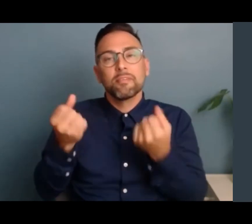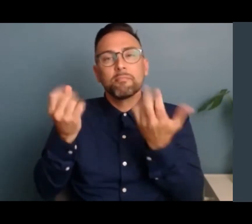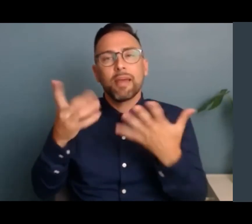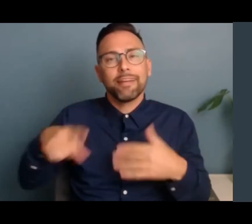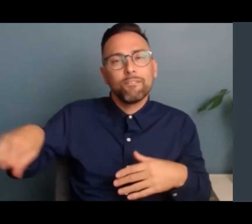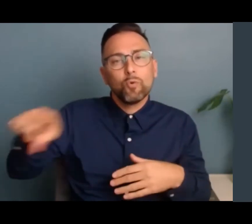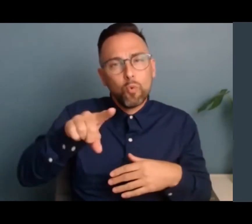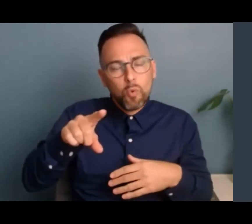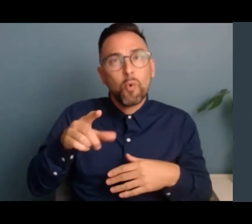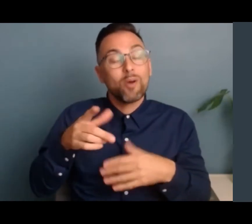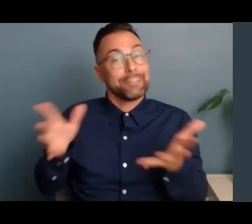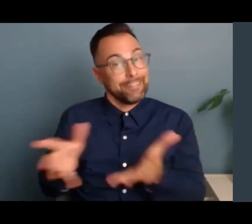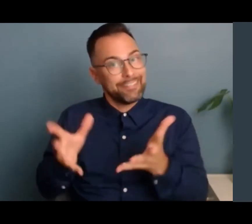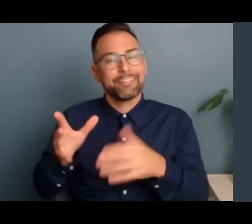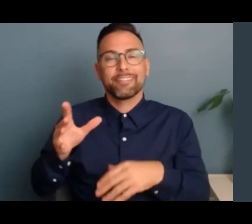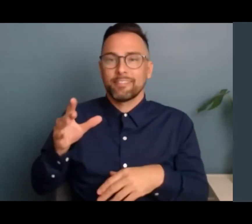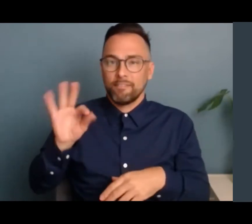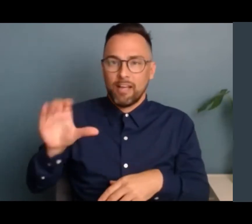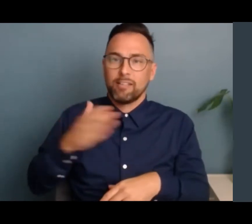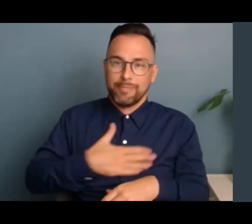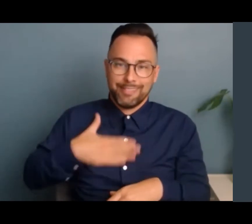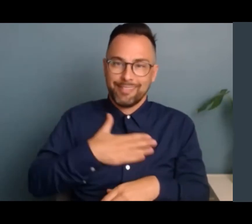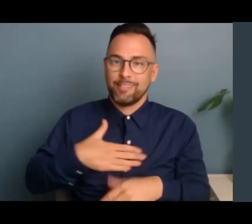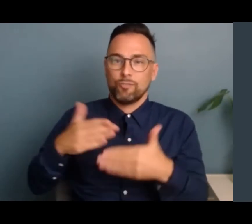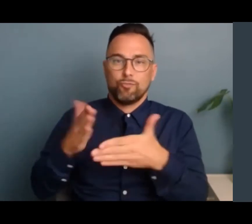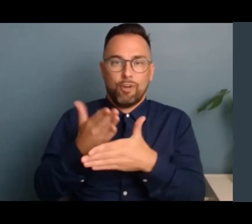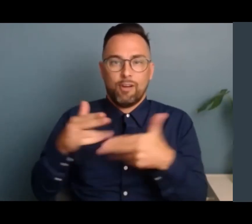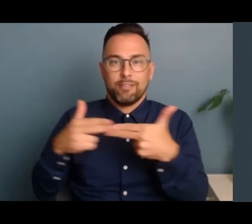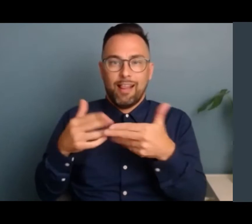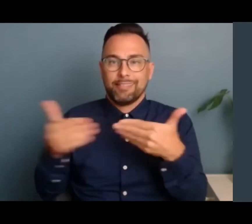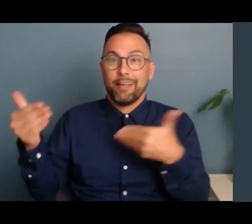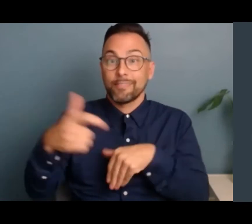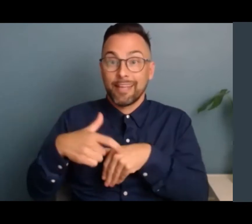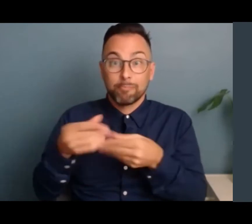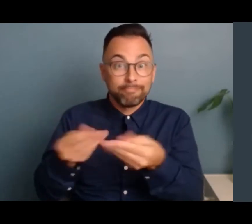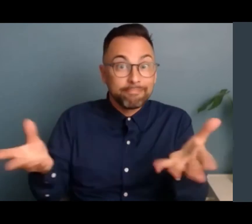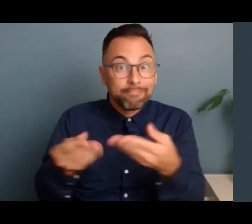a lot of you encourage faculty to share slides ahead of time